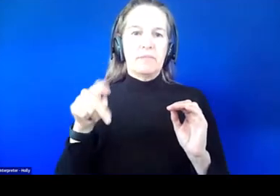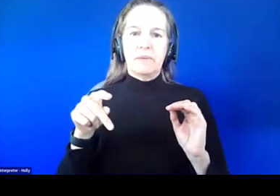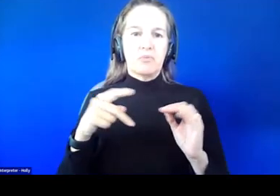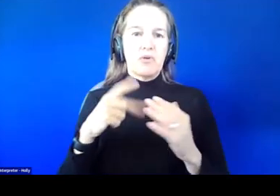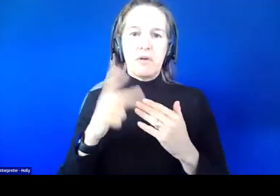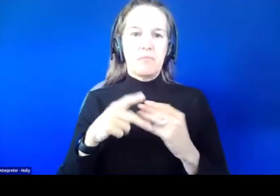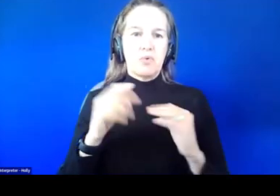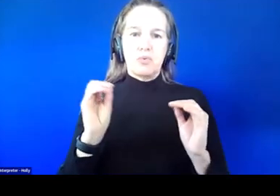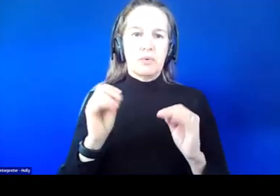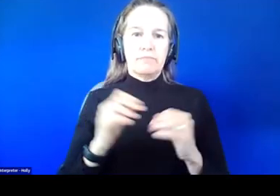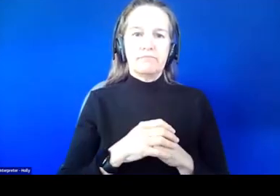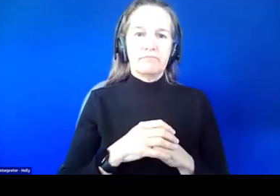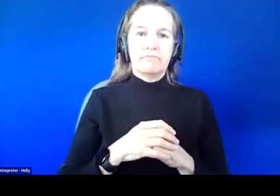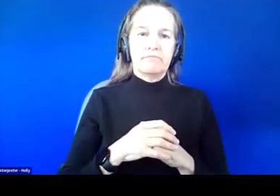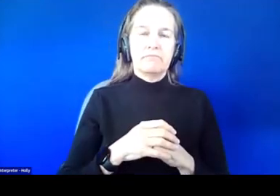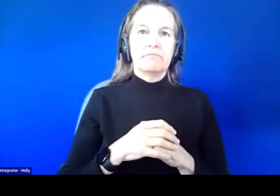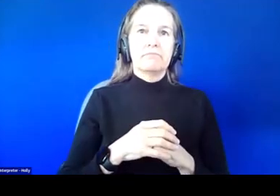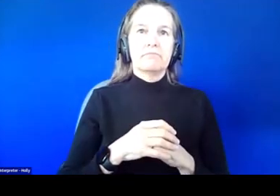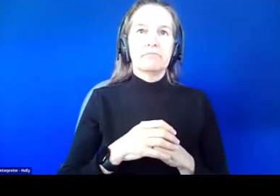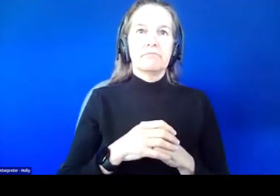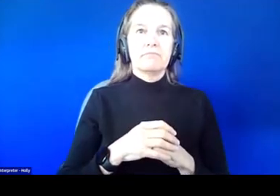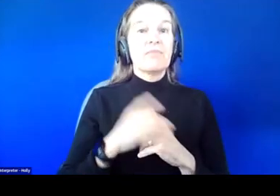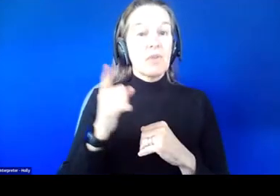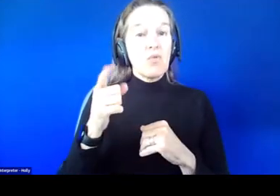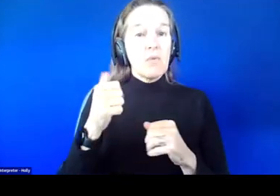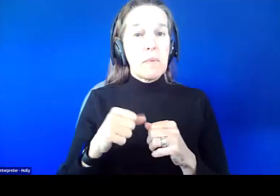And you'll get these slides after the presentation